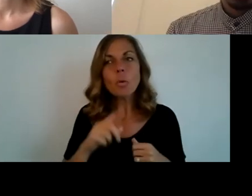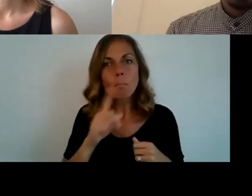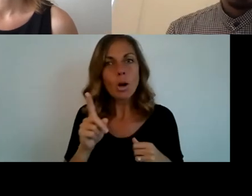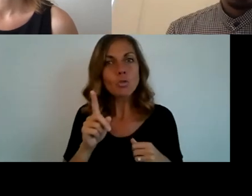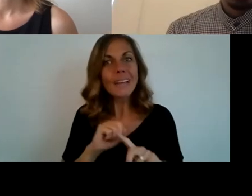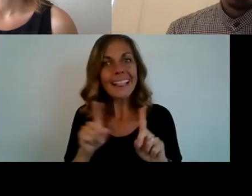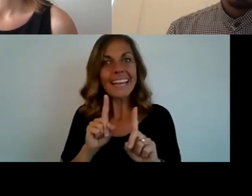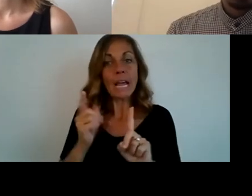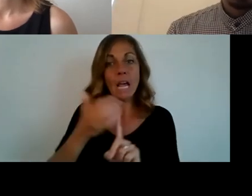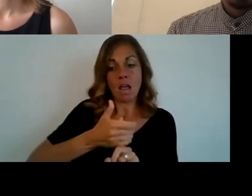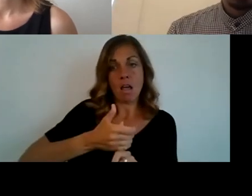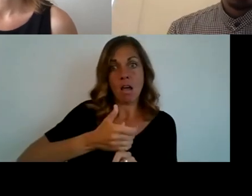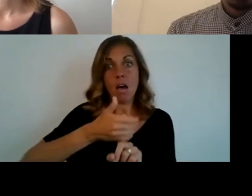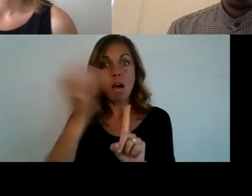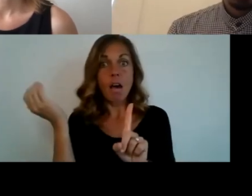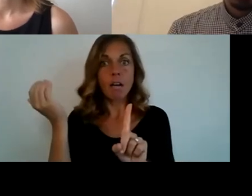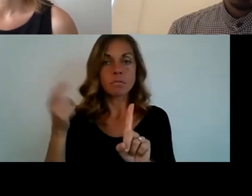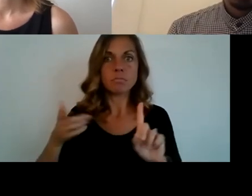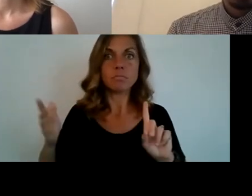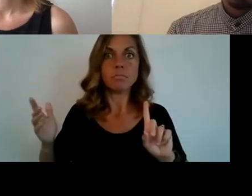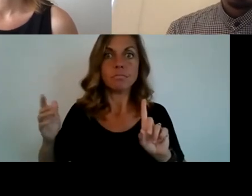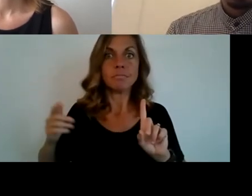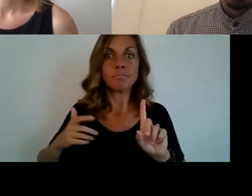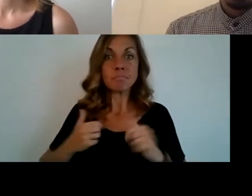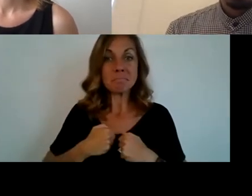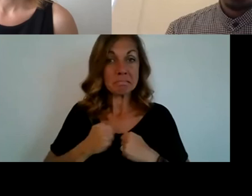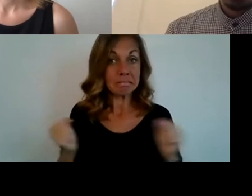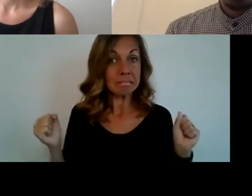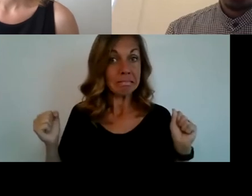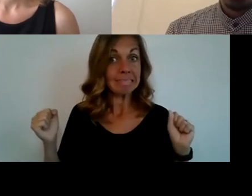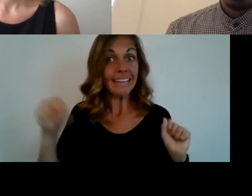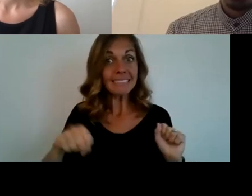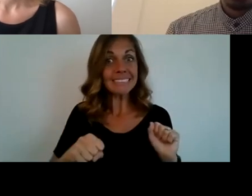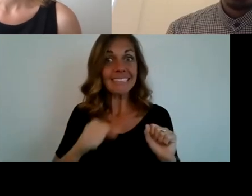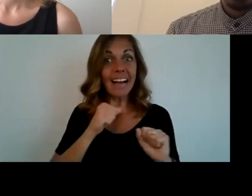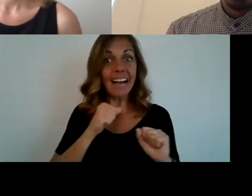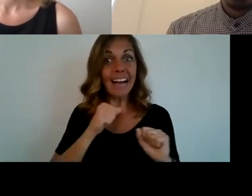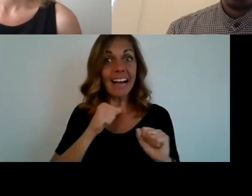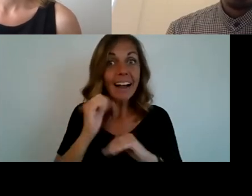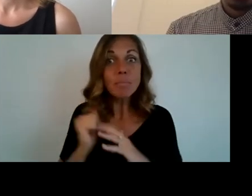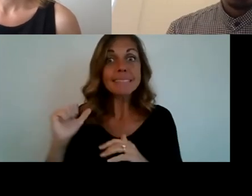all of us. Risky, yes. Uncomfortable, yes. But tremendous in terms of our, you know,